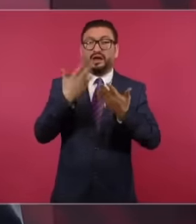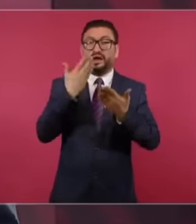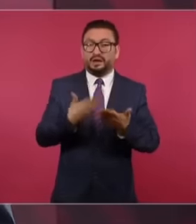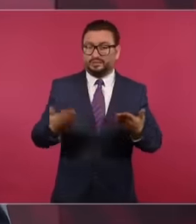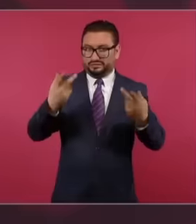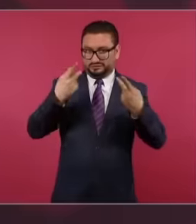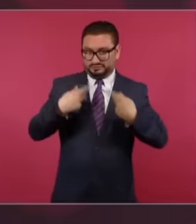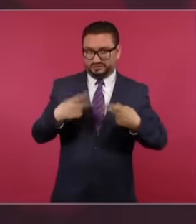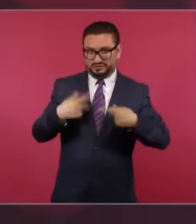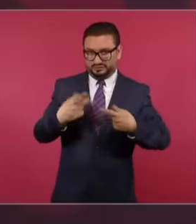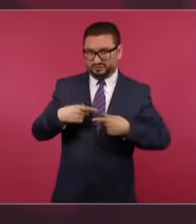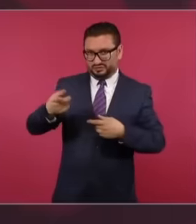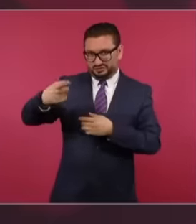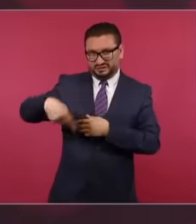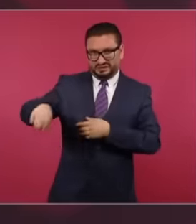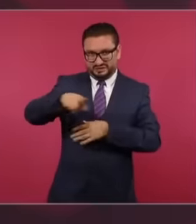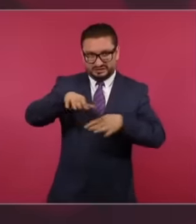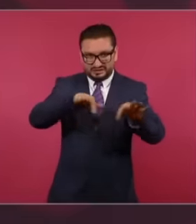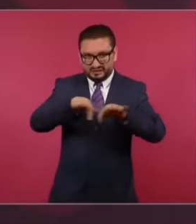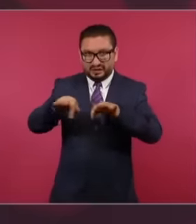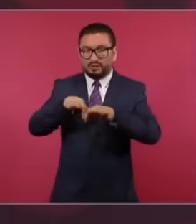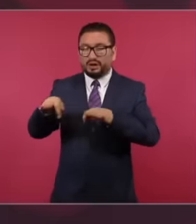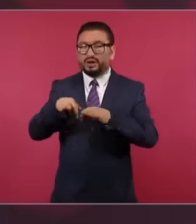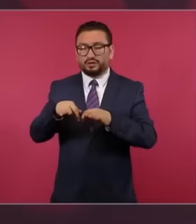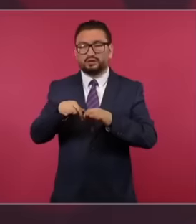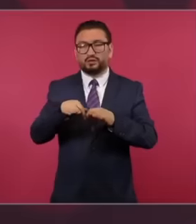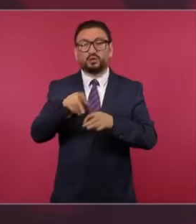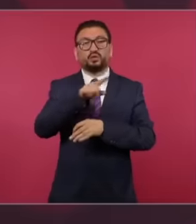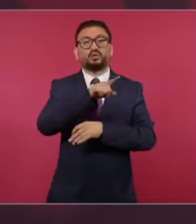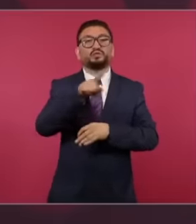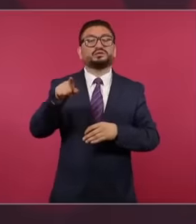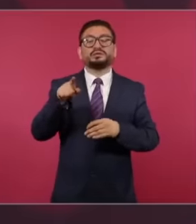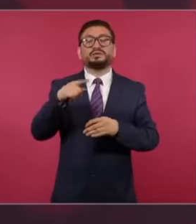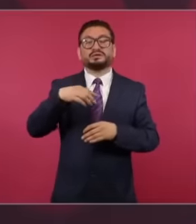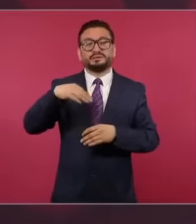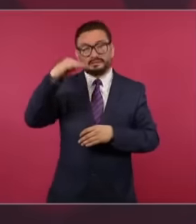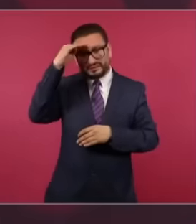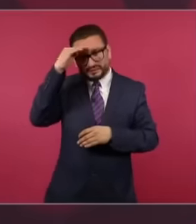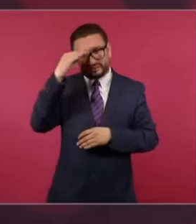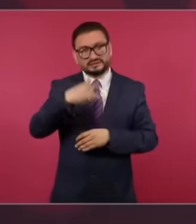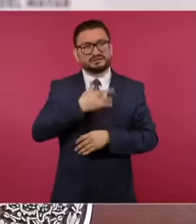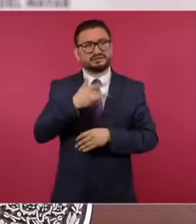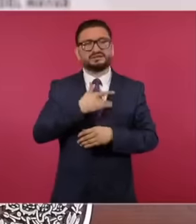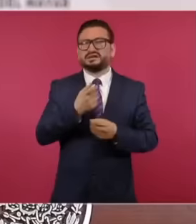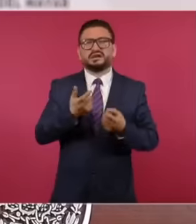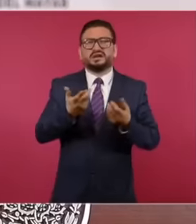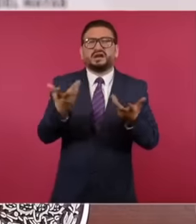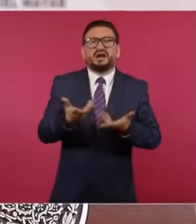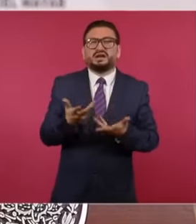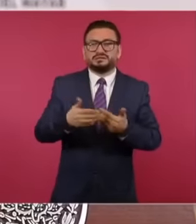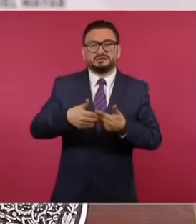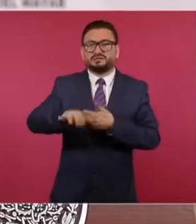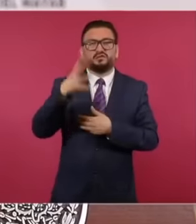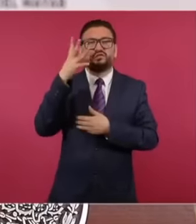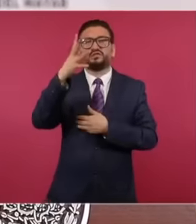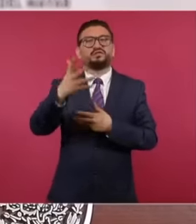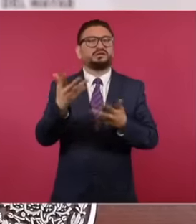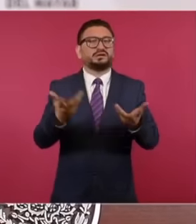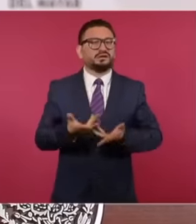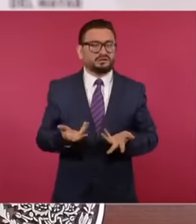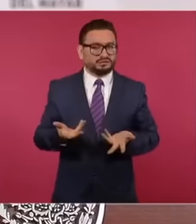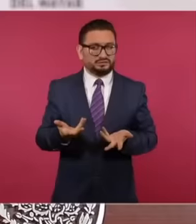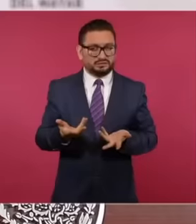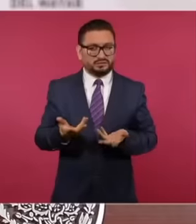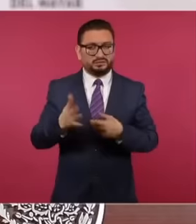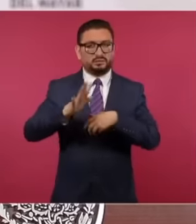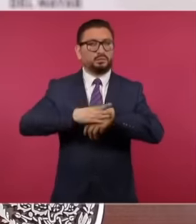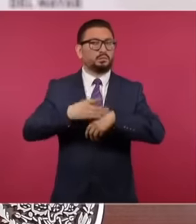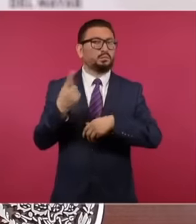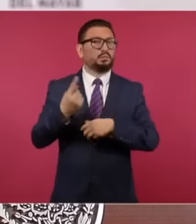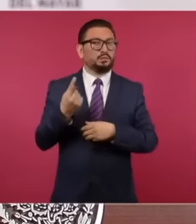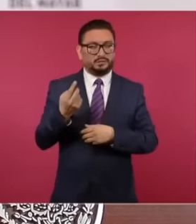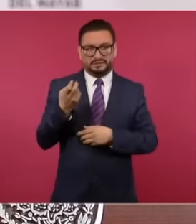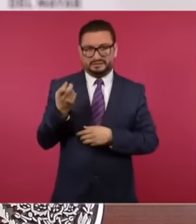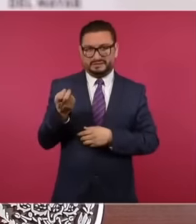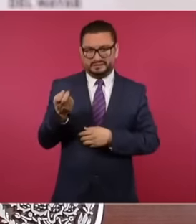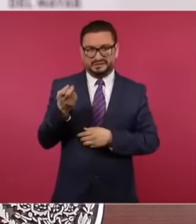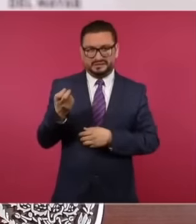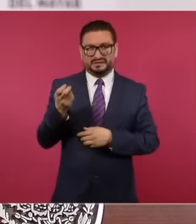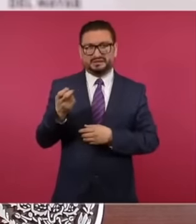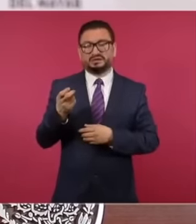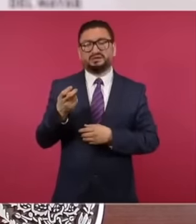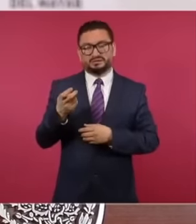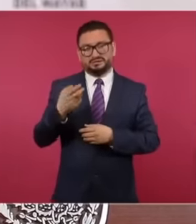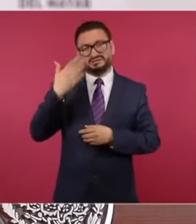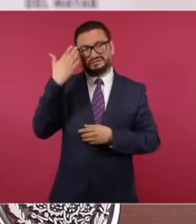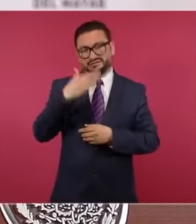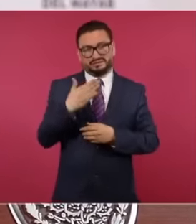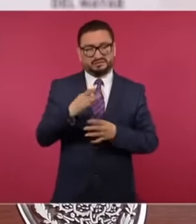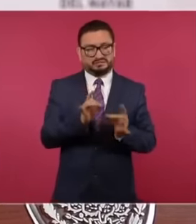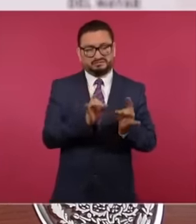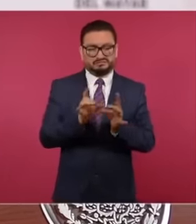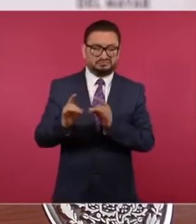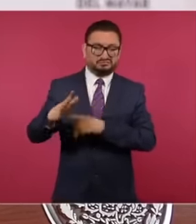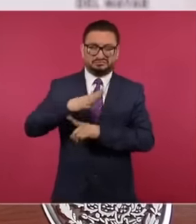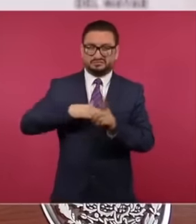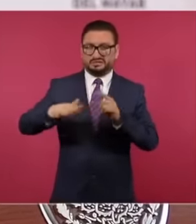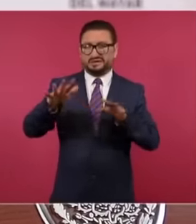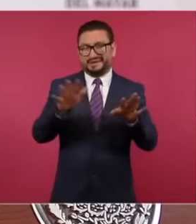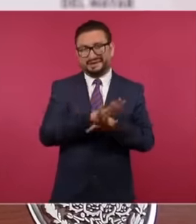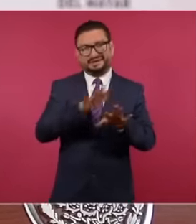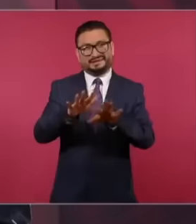you also have to consider what to do moving forward because this has already changed it is not going to be